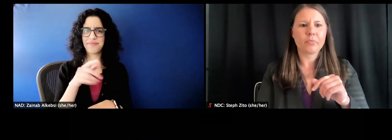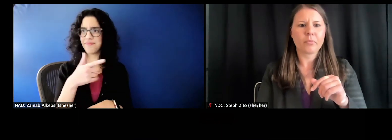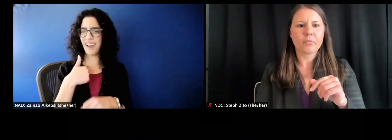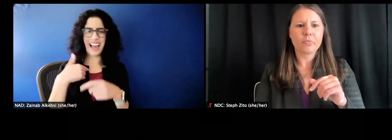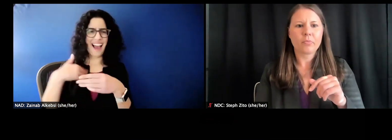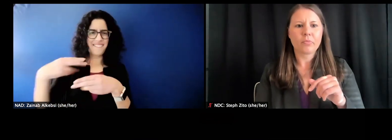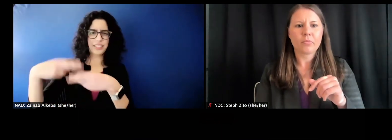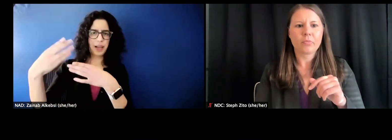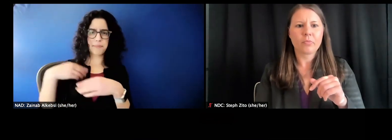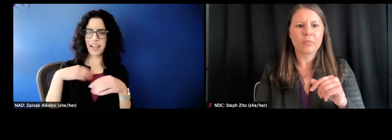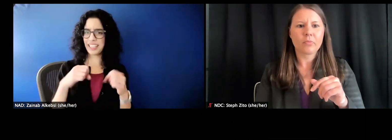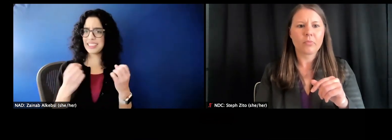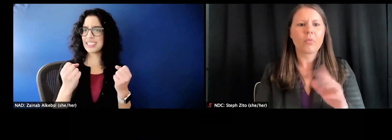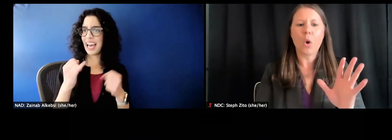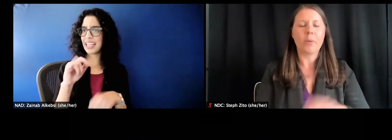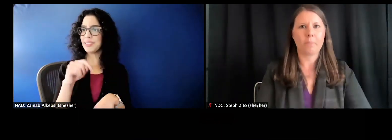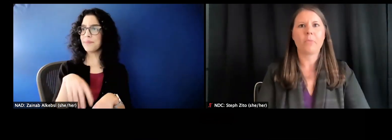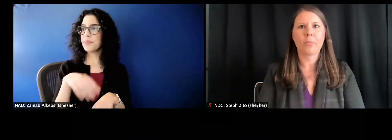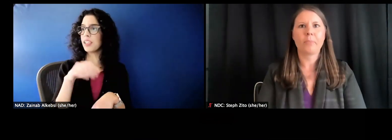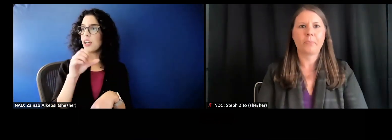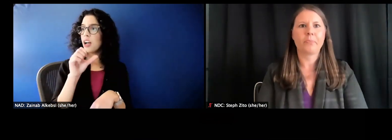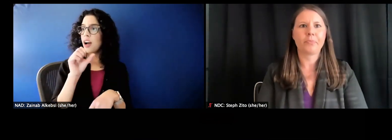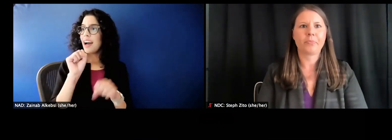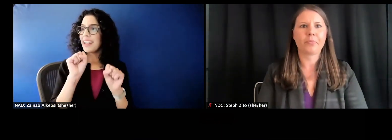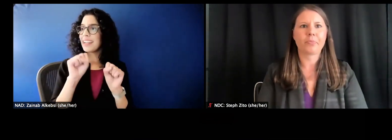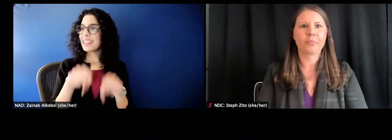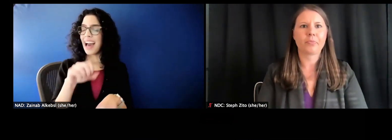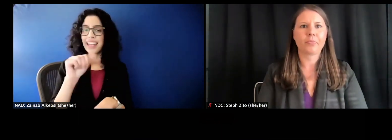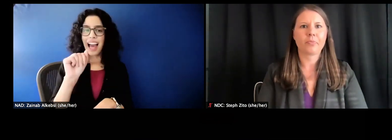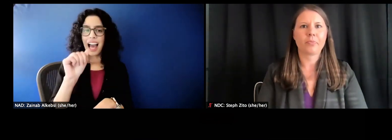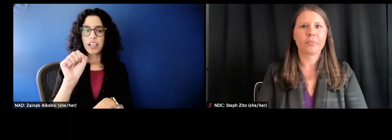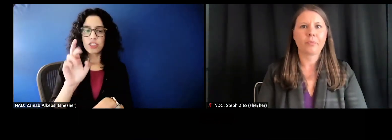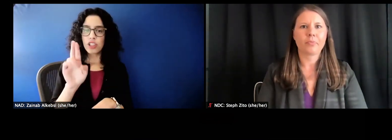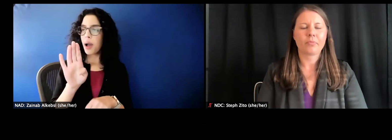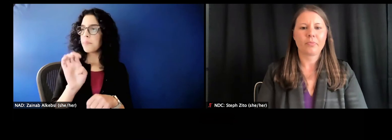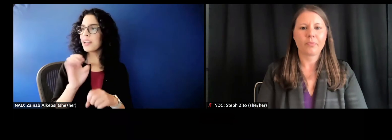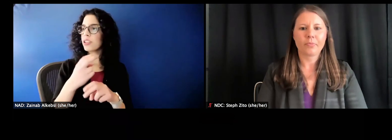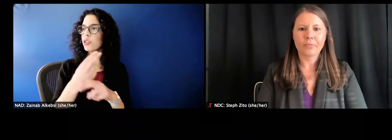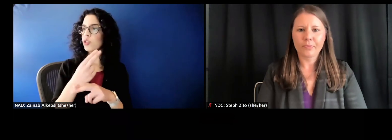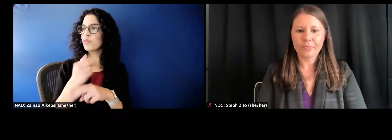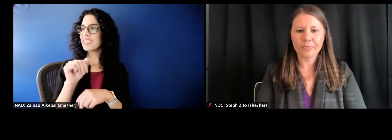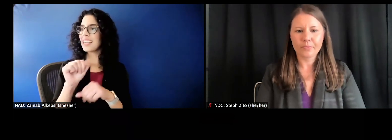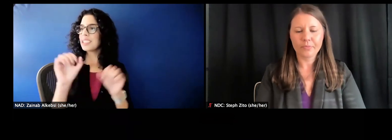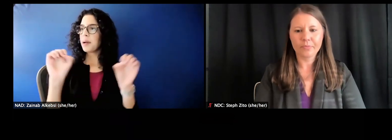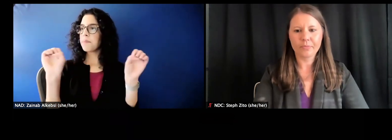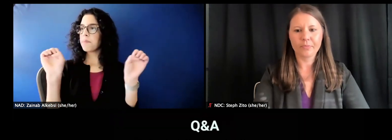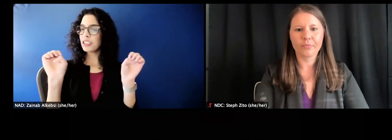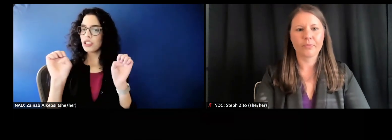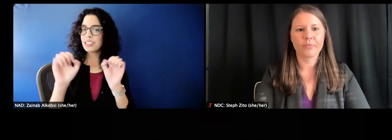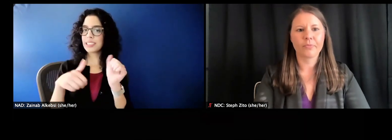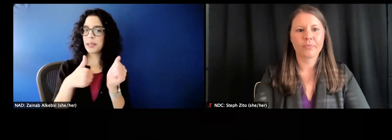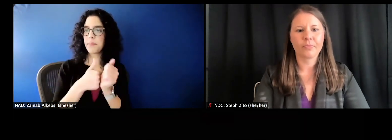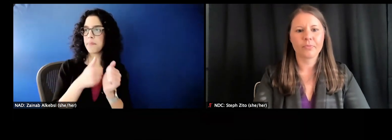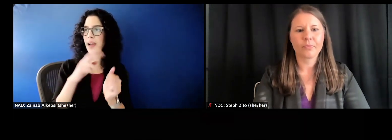I have it pulled up. The next question is can ASR be used as emergency backup?